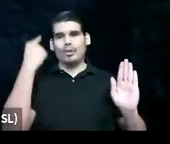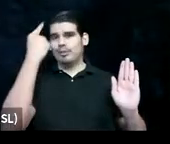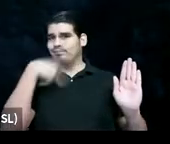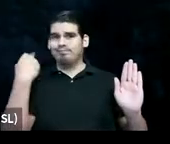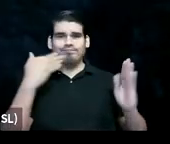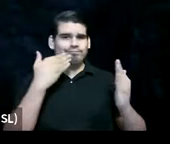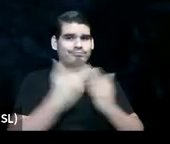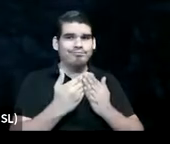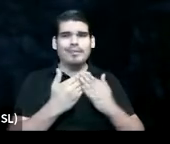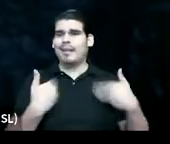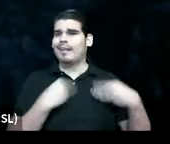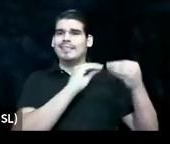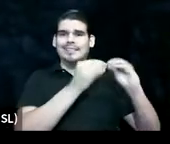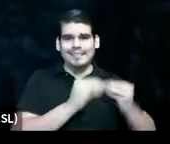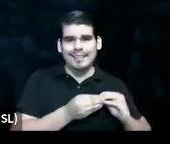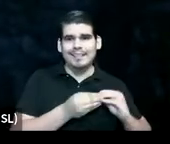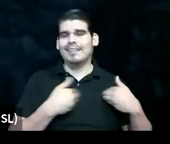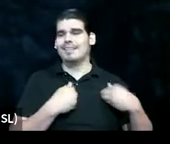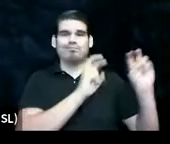All good. One thing I would know about this resolution, however.